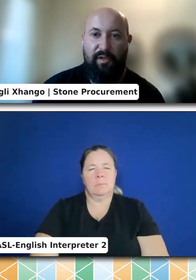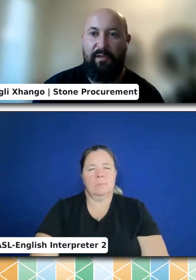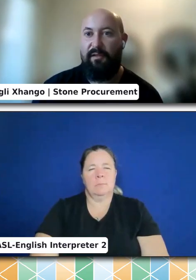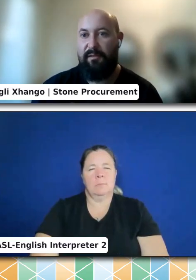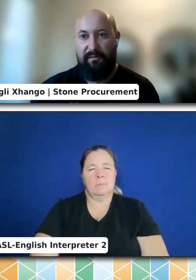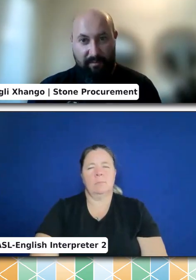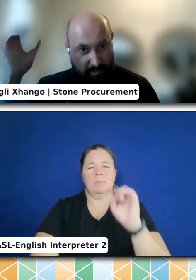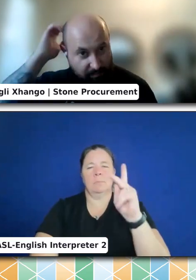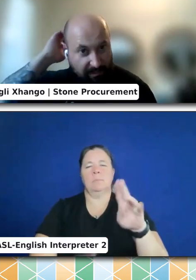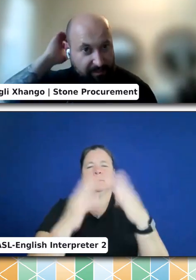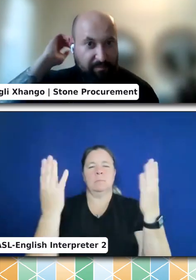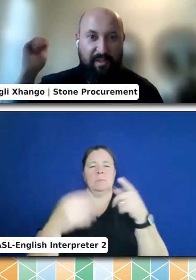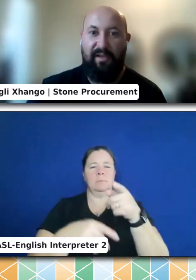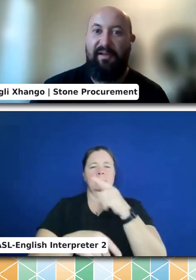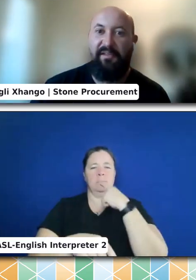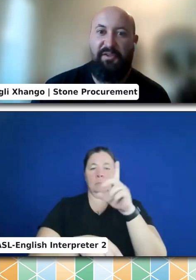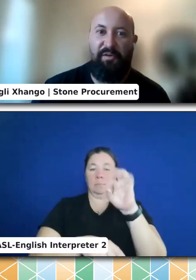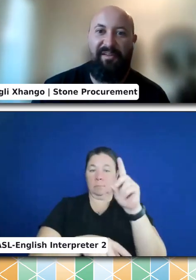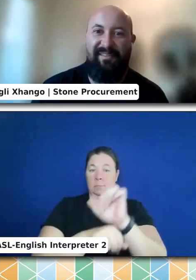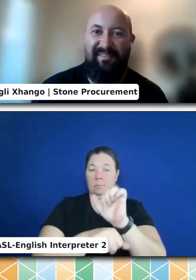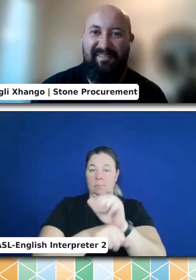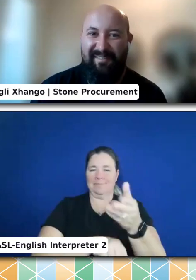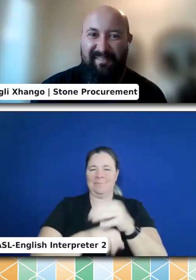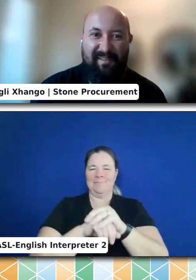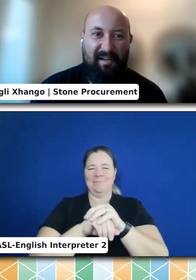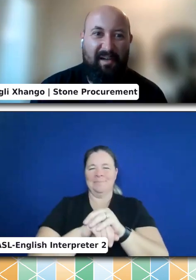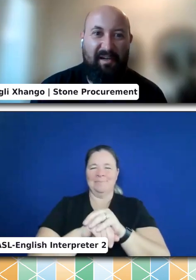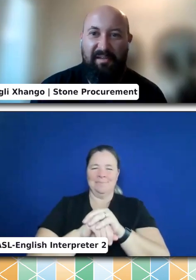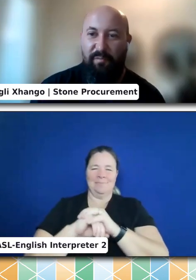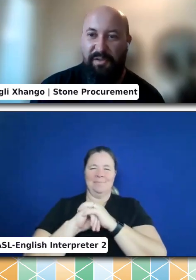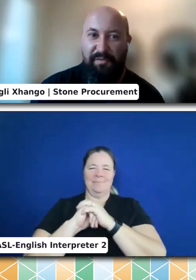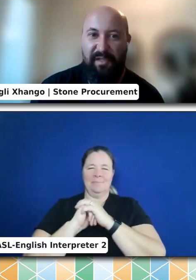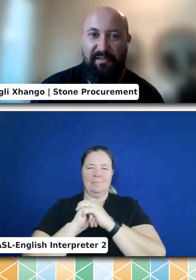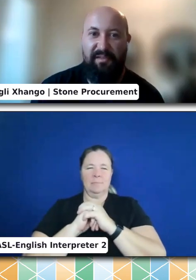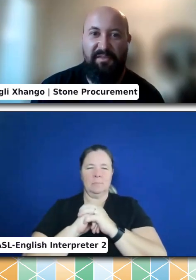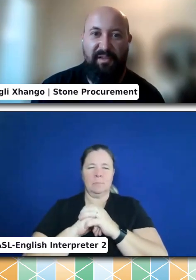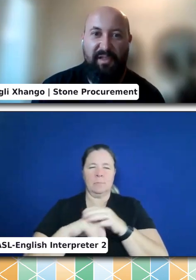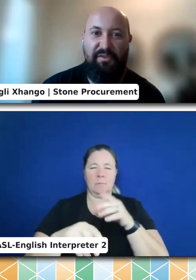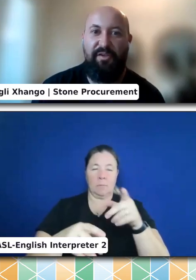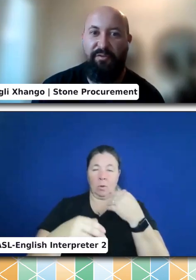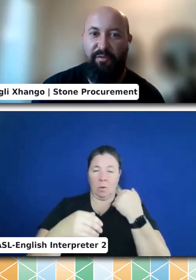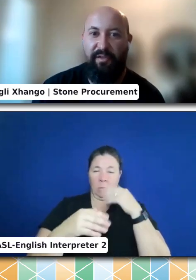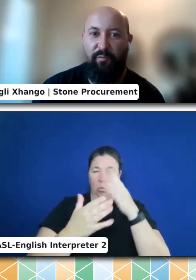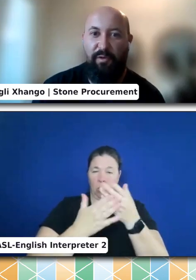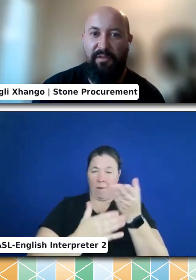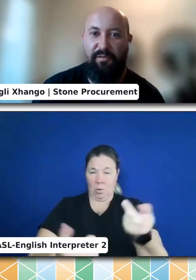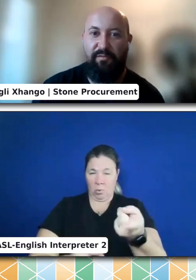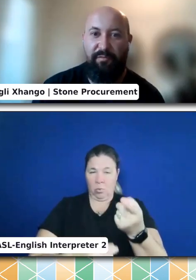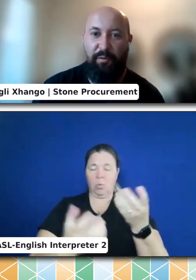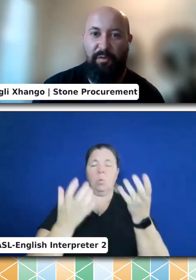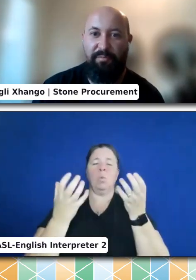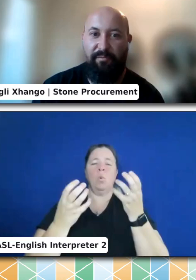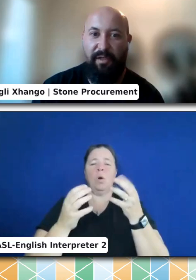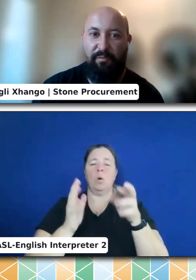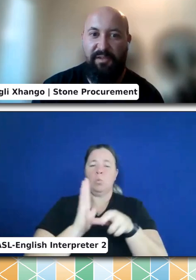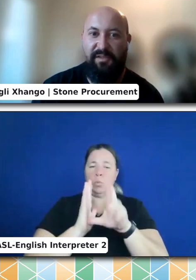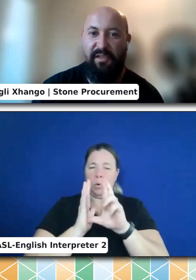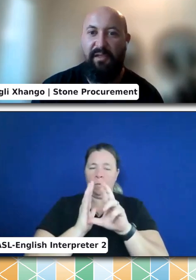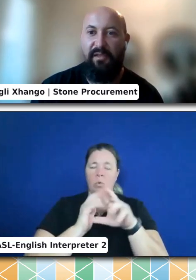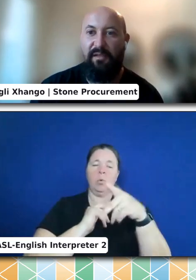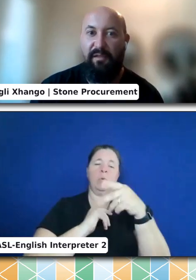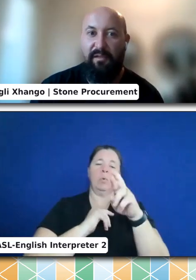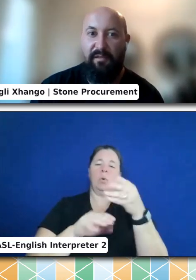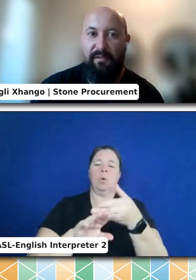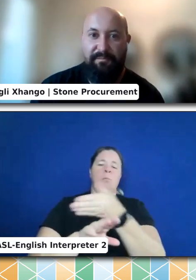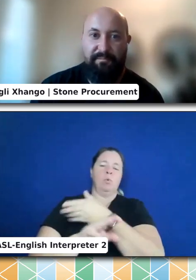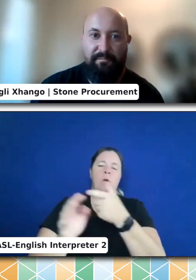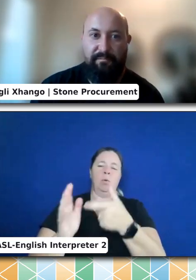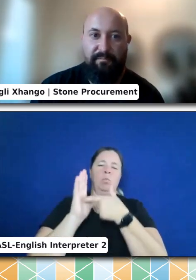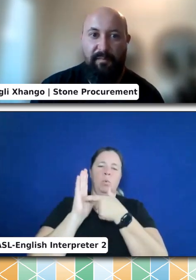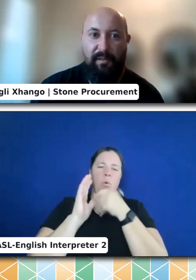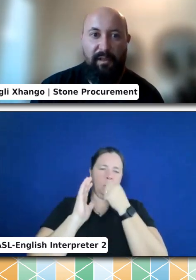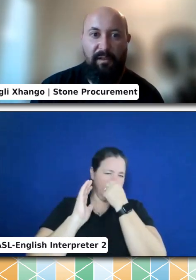Okay, this one actually did work. So, uh, once you've got it to this stage, you're going to want to review the prerequisites.